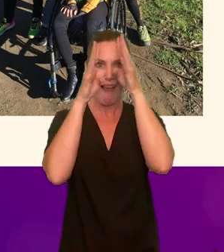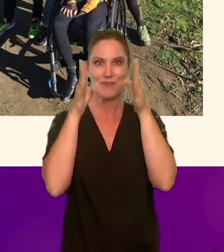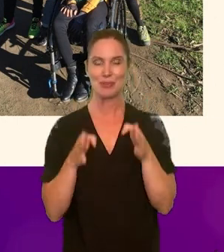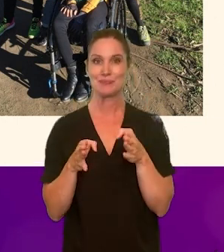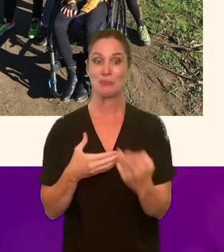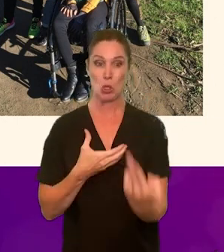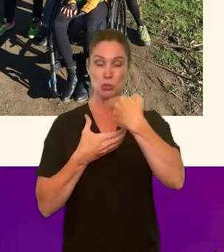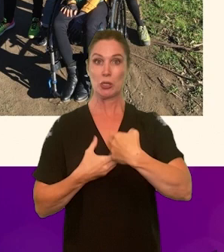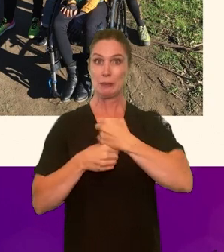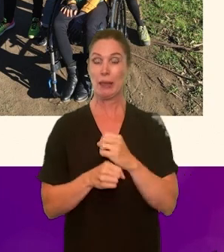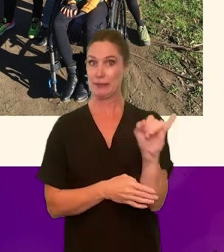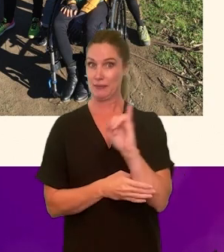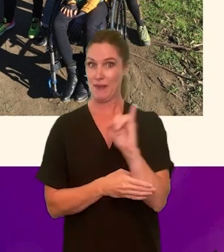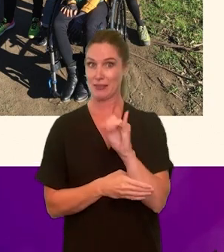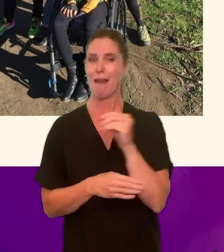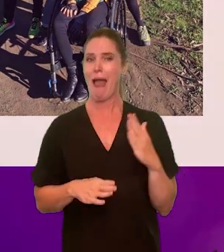a thing of the past for catheter users.